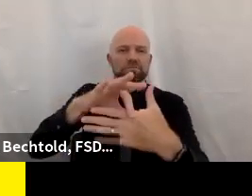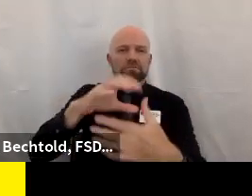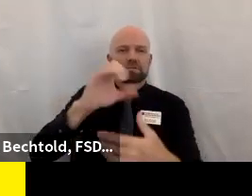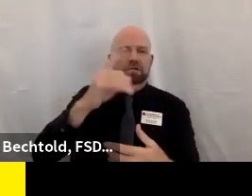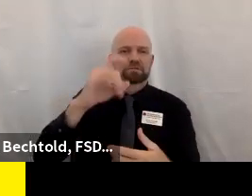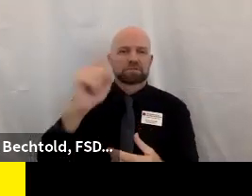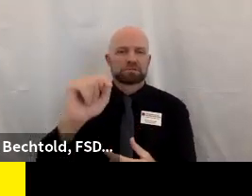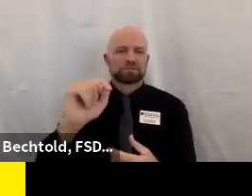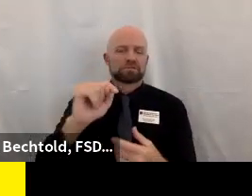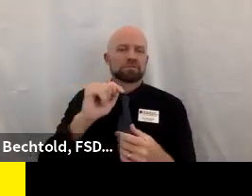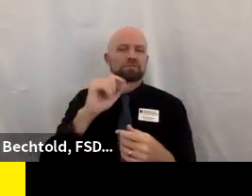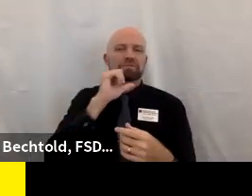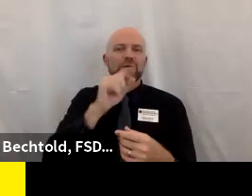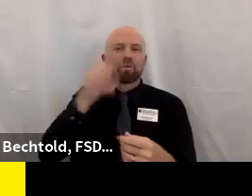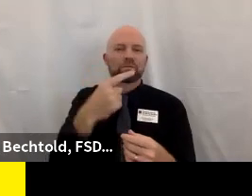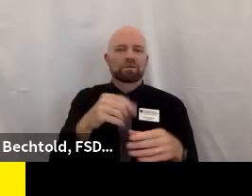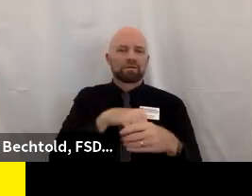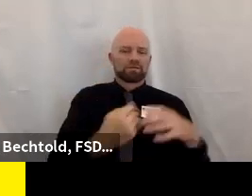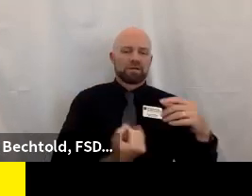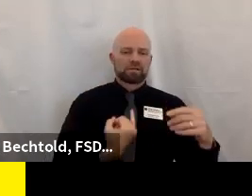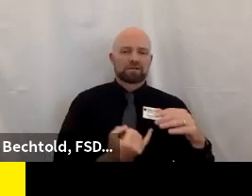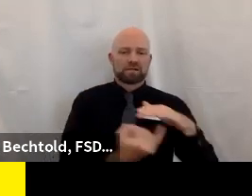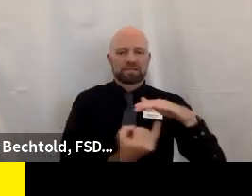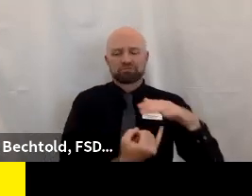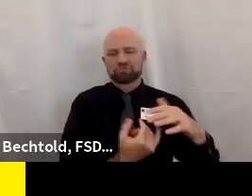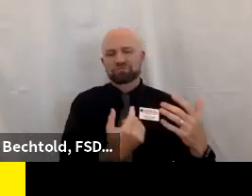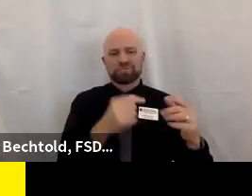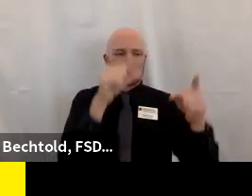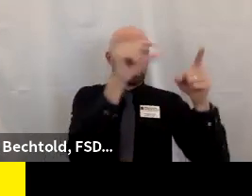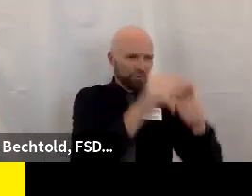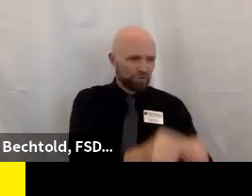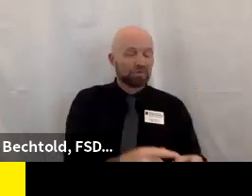so that they can see those words in context, not only in isolation.